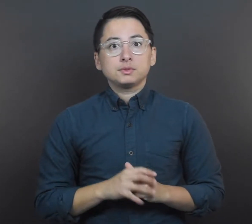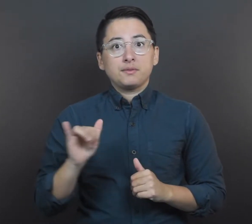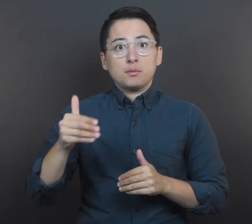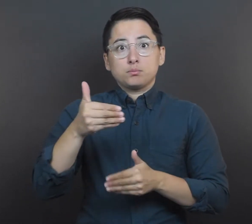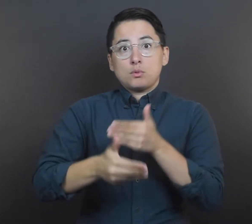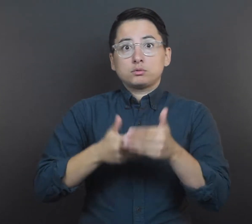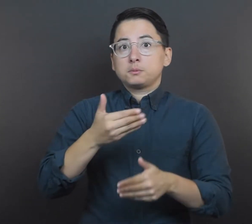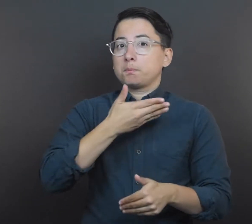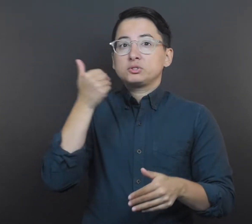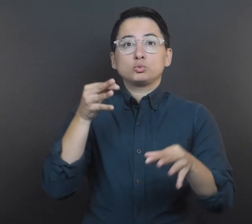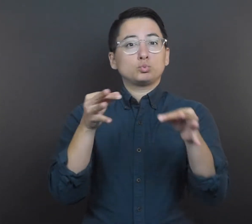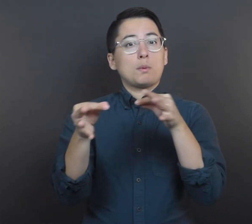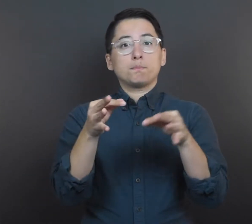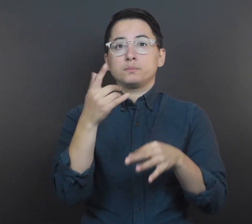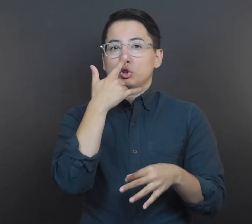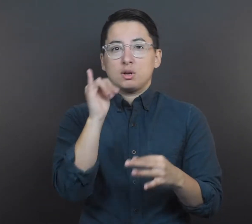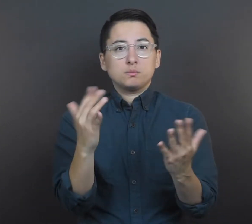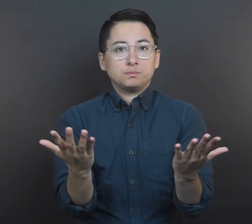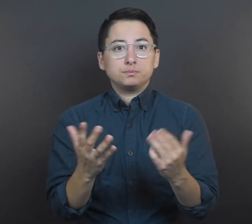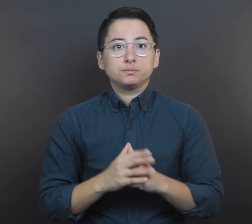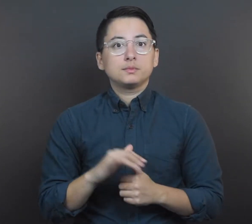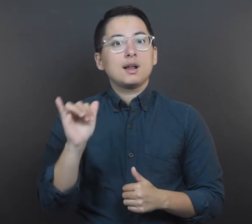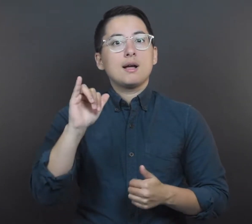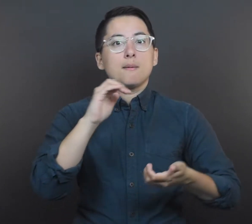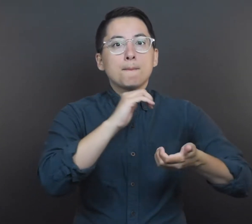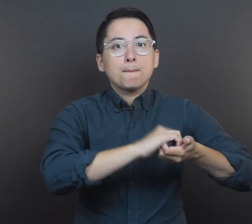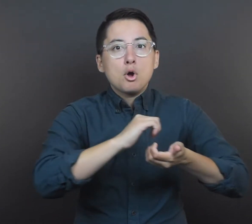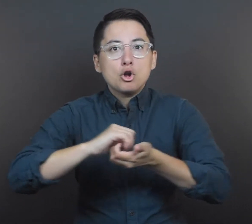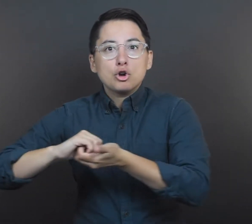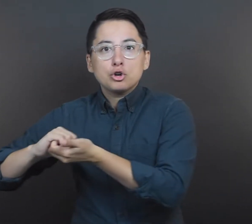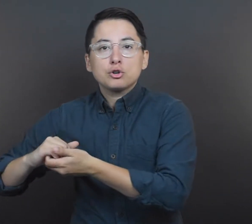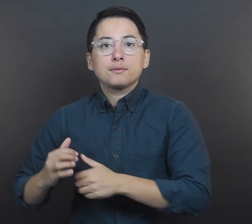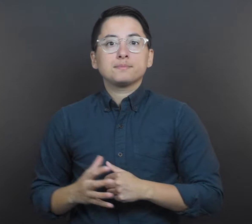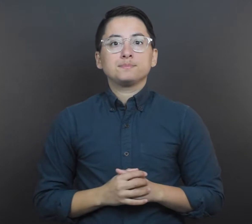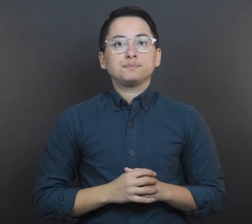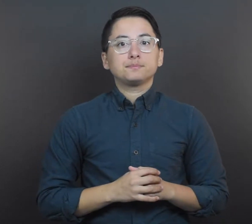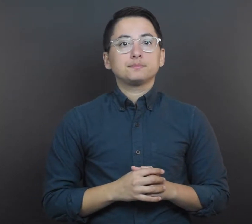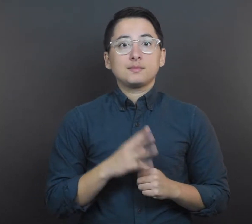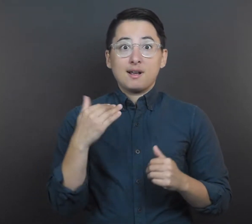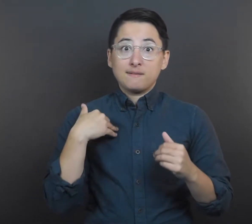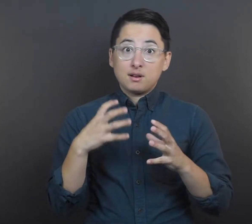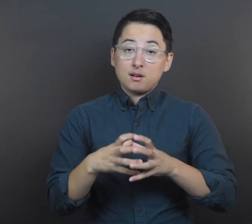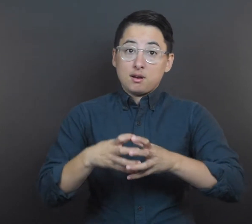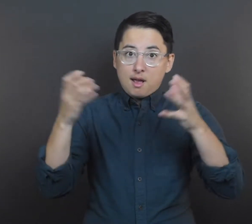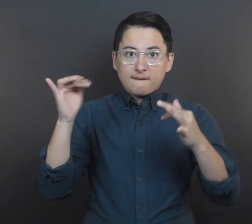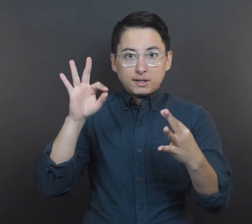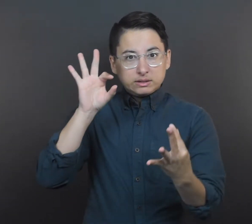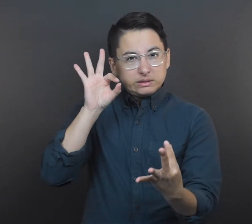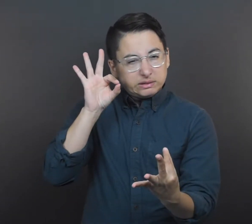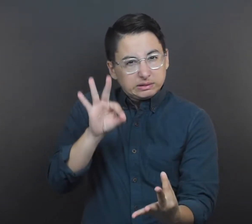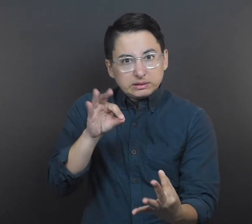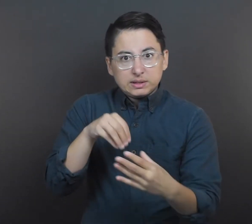If a expat is suspected of having a contagious illness, they are isolated.